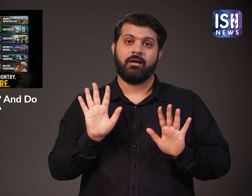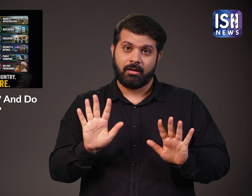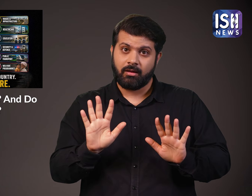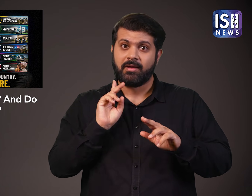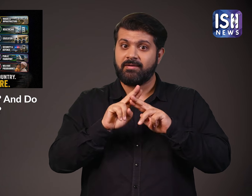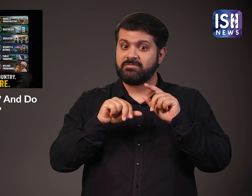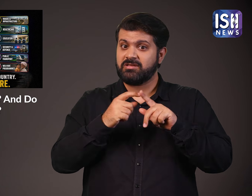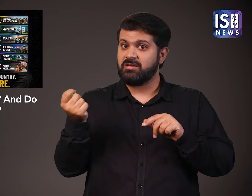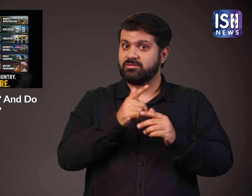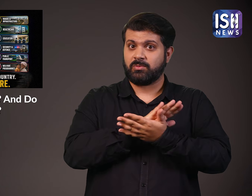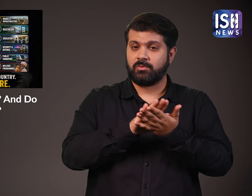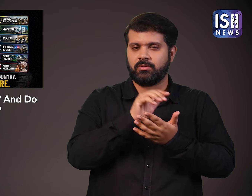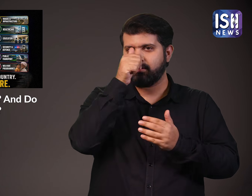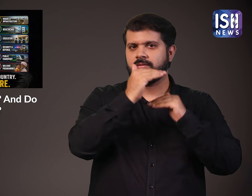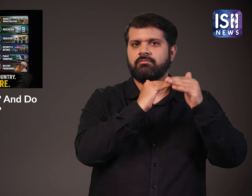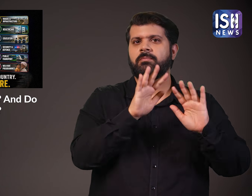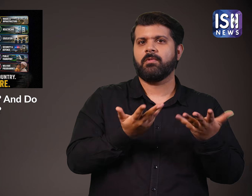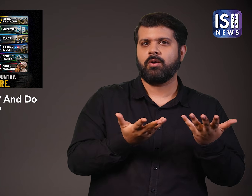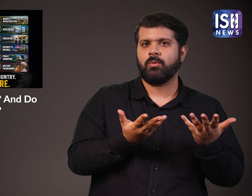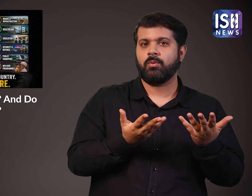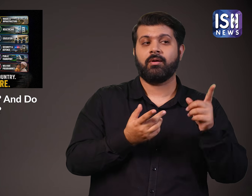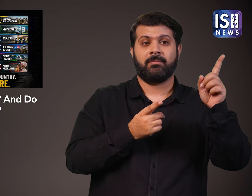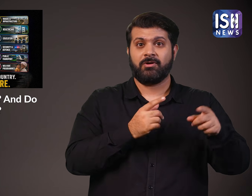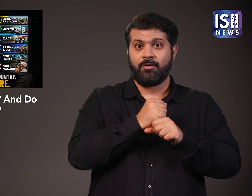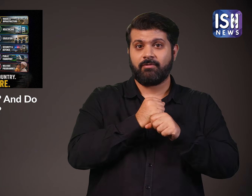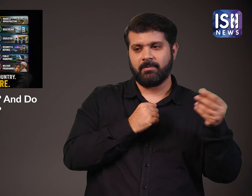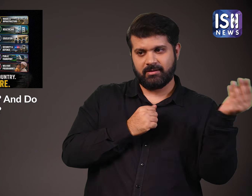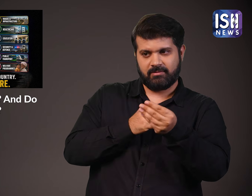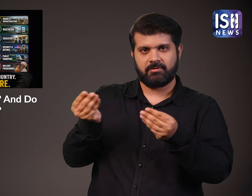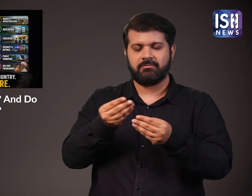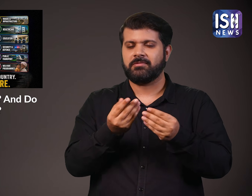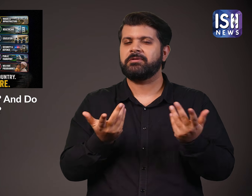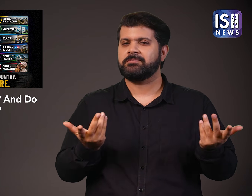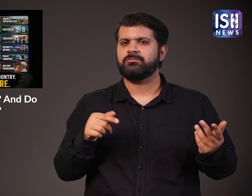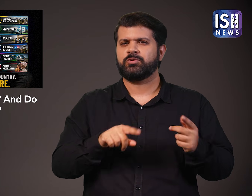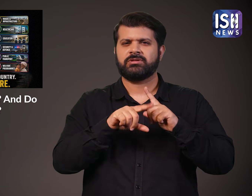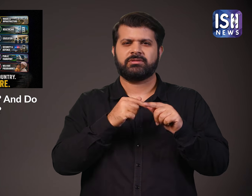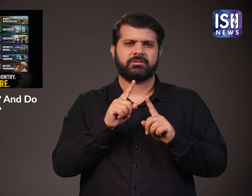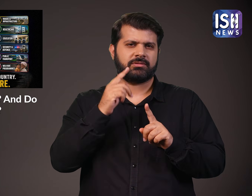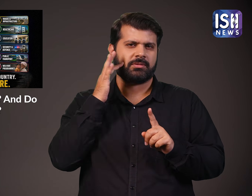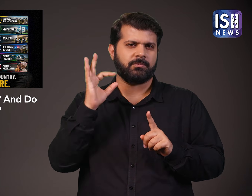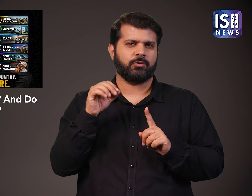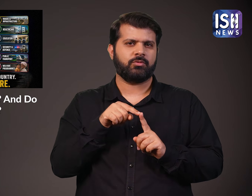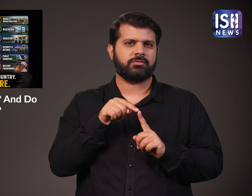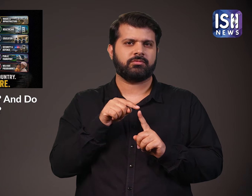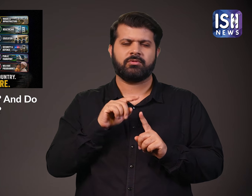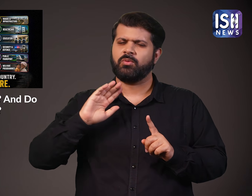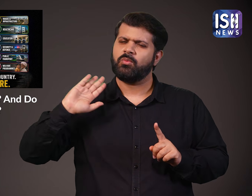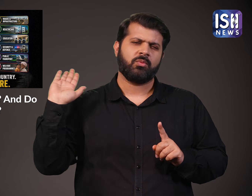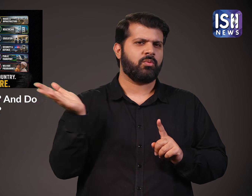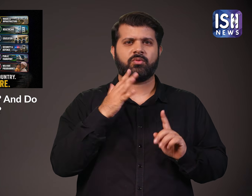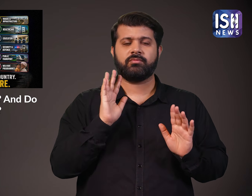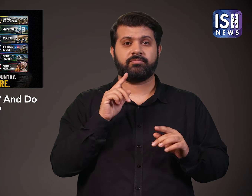However, if we don't pay taxes, India will not develop and for the government to provide services, it's important to pay taxes.